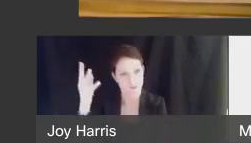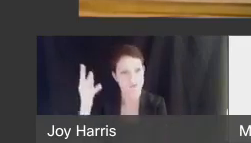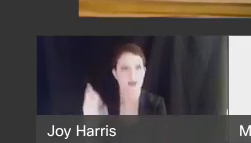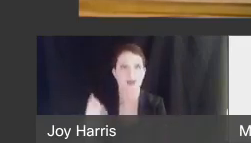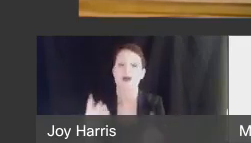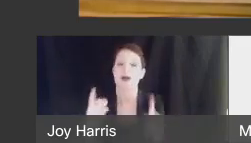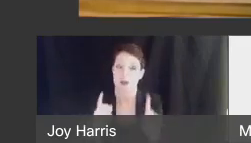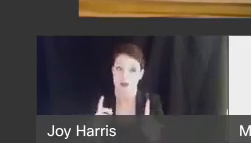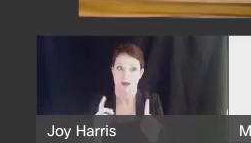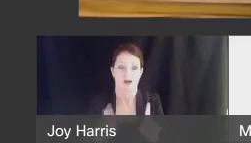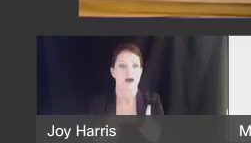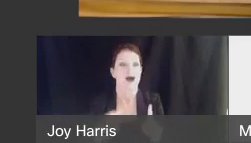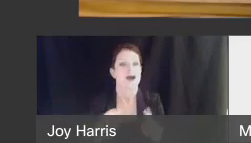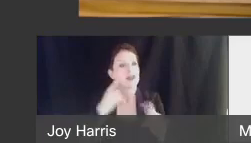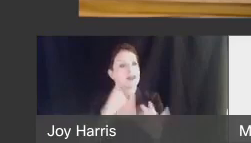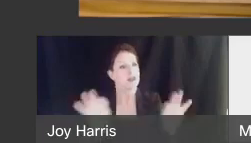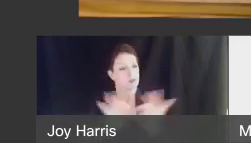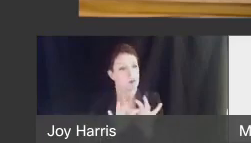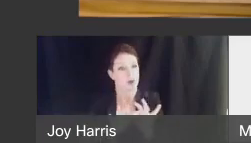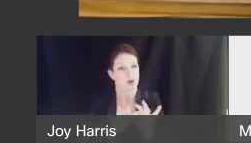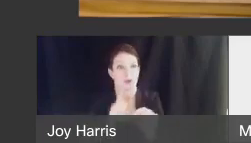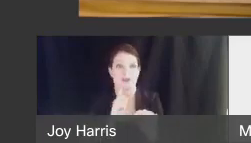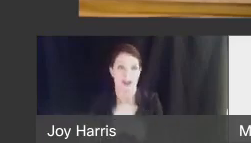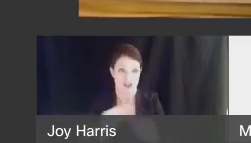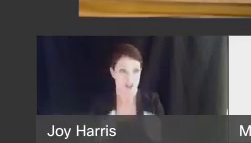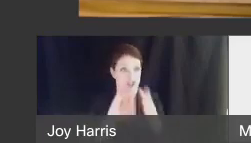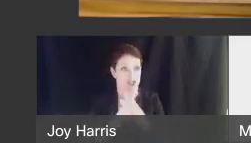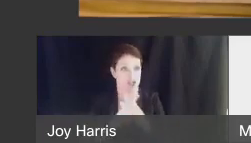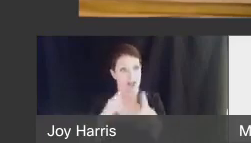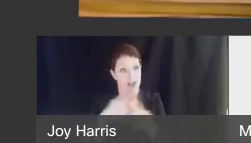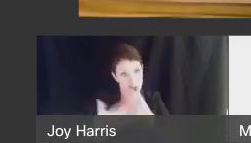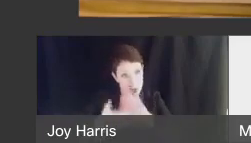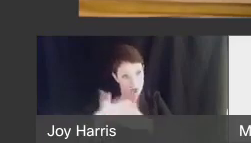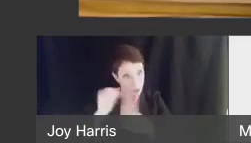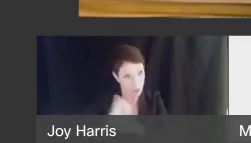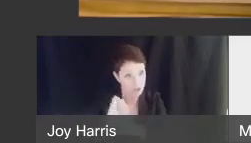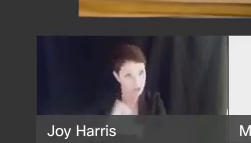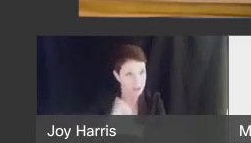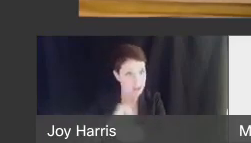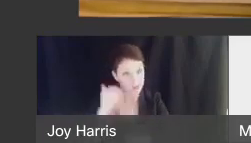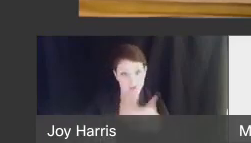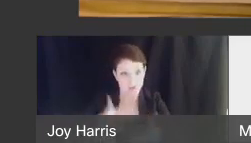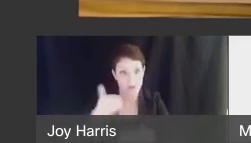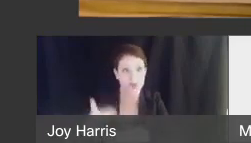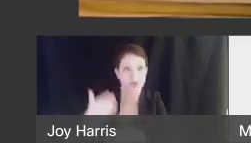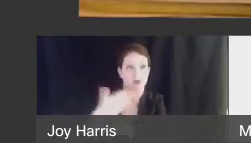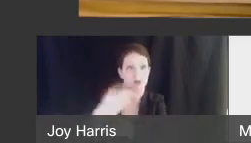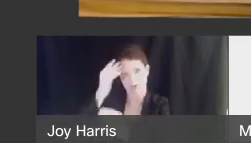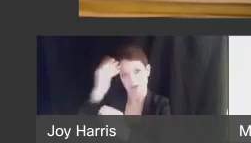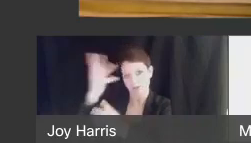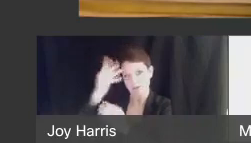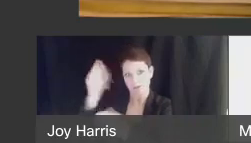things are actually stood up and working that we share that information with the Secretary's office.